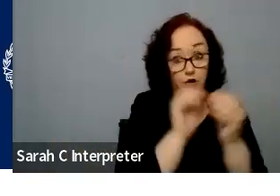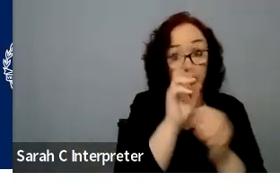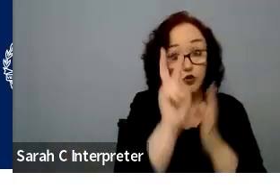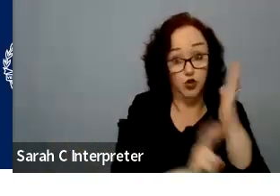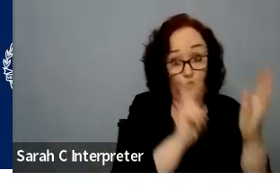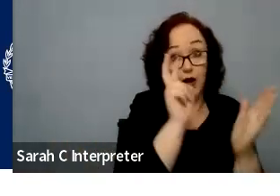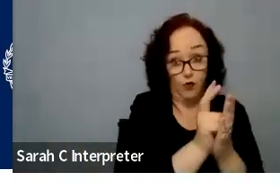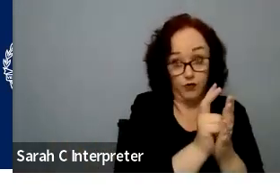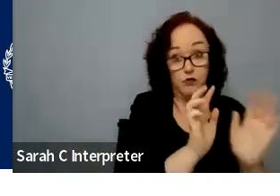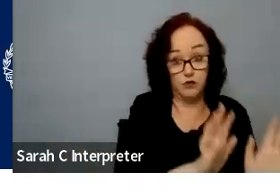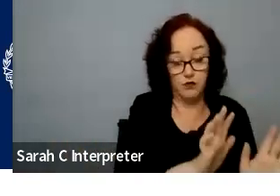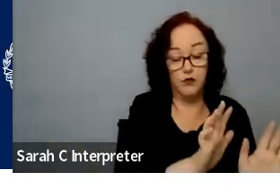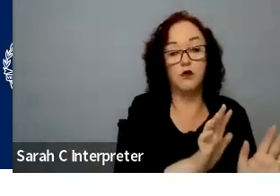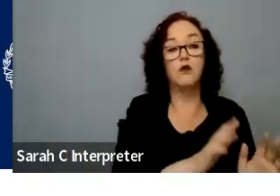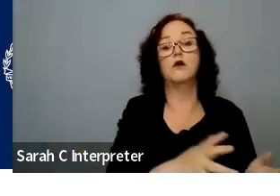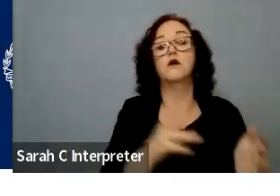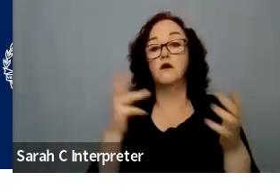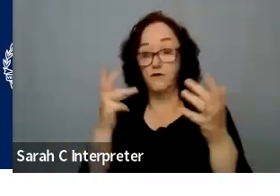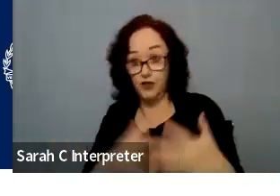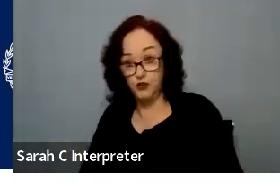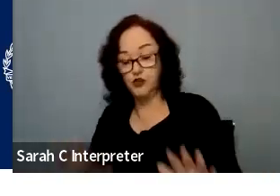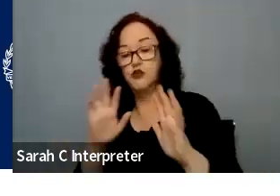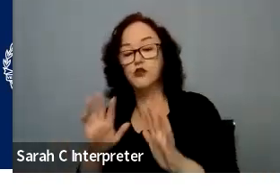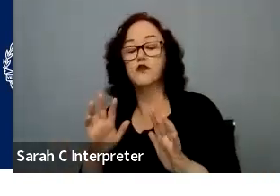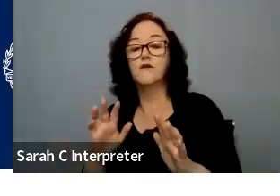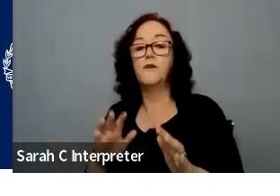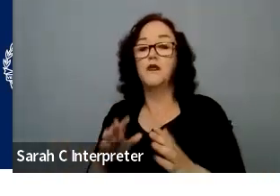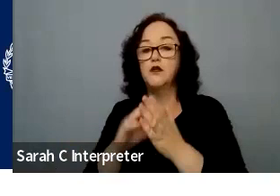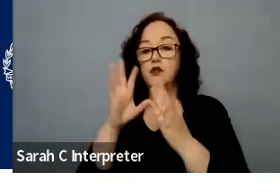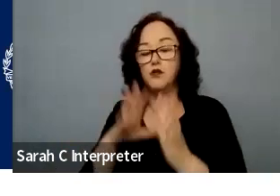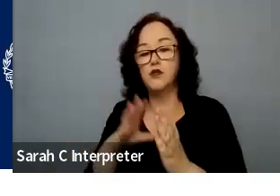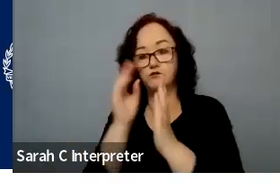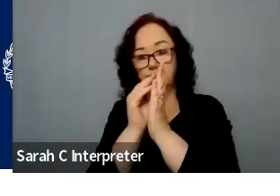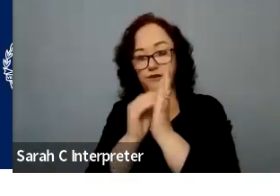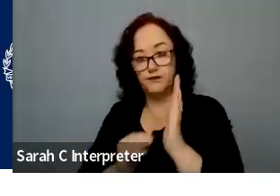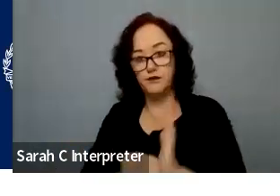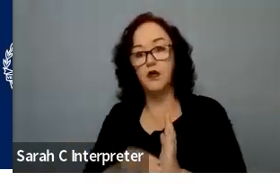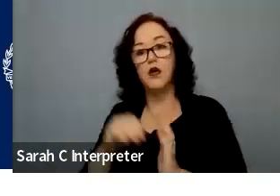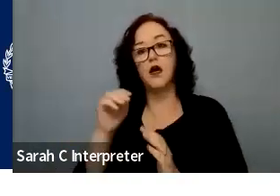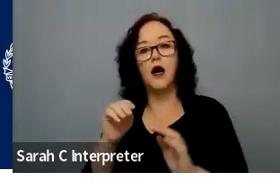the students were asked to complete a 20 item true false quiz, this is comparable